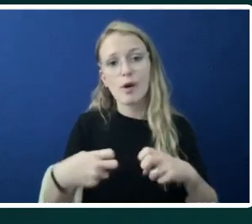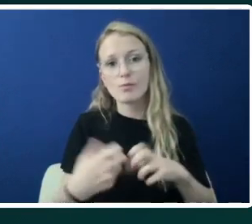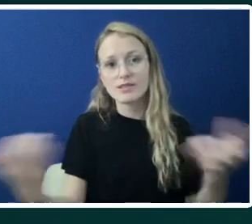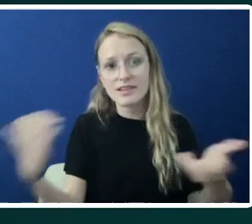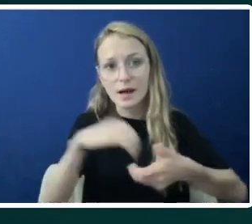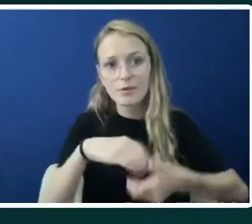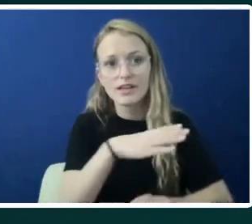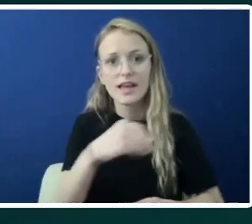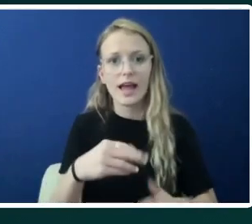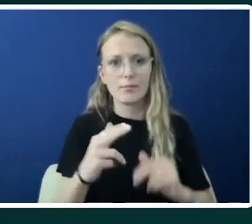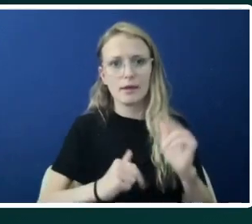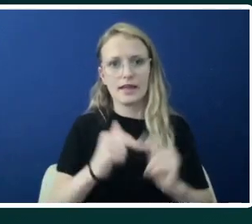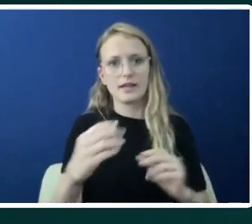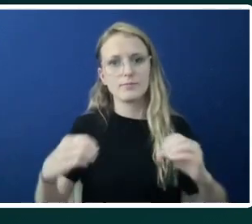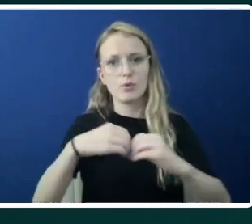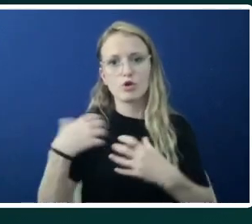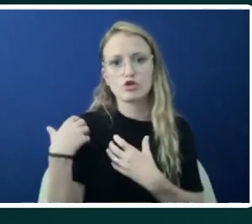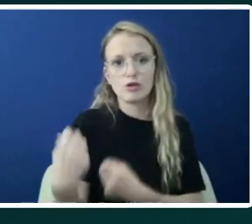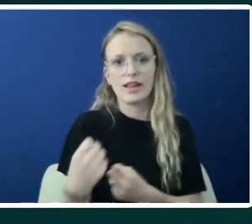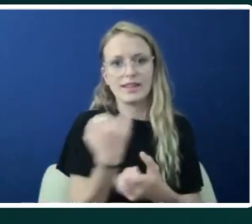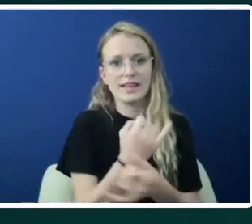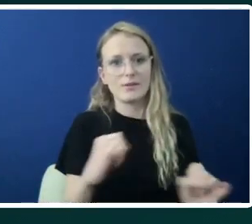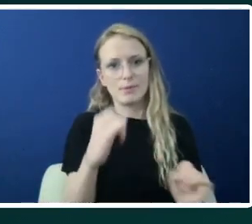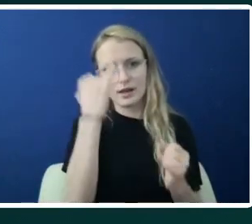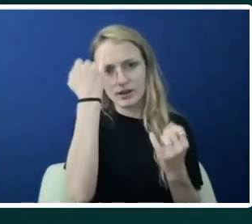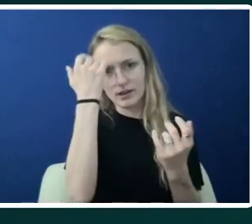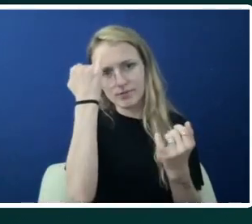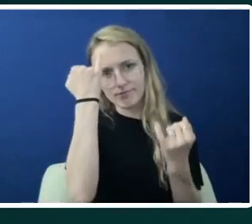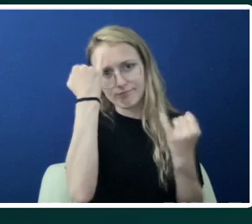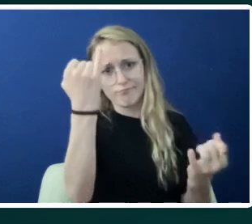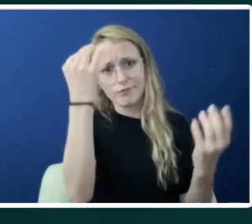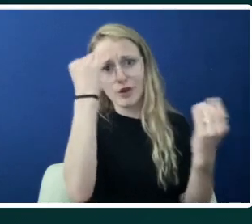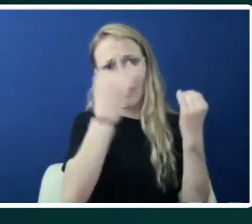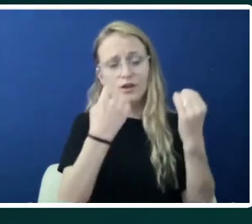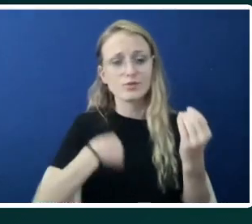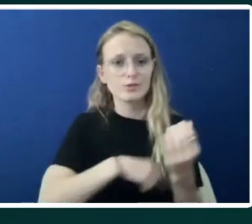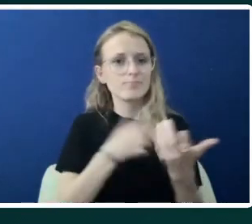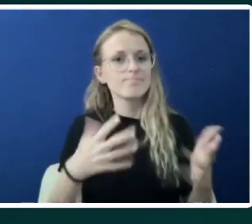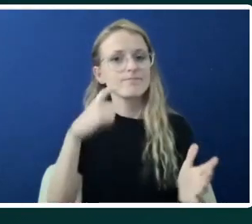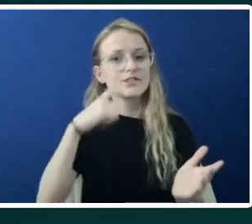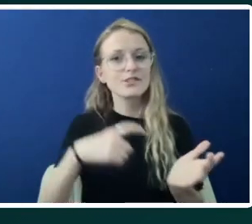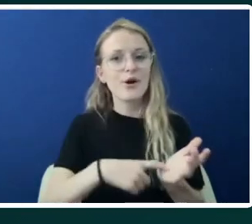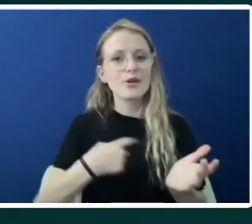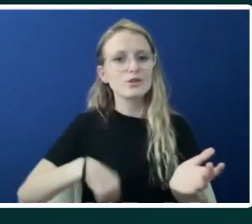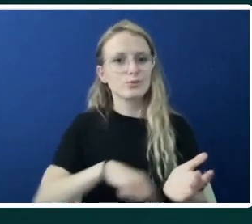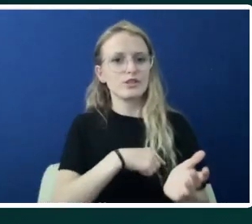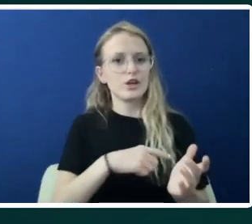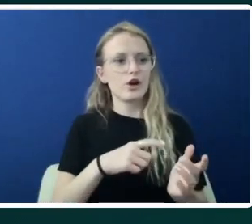independent thought. Acknowledging that we're all at different intersections